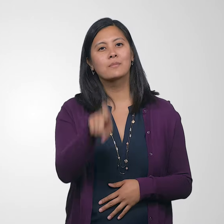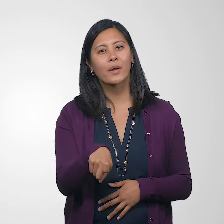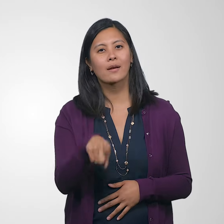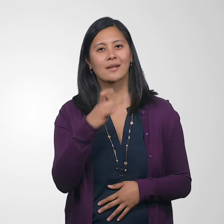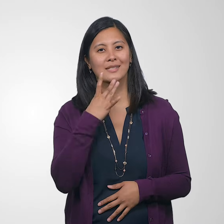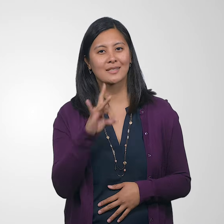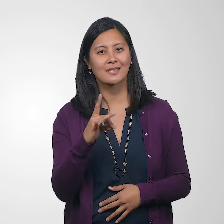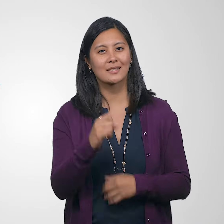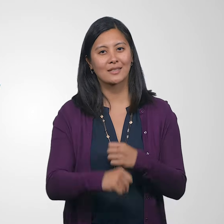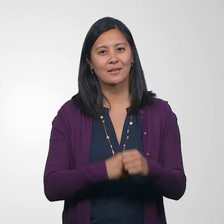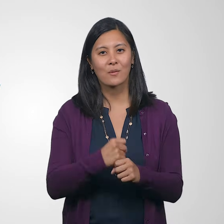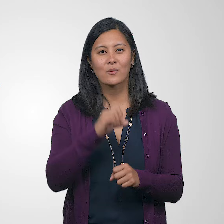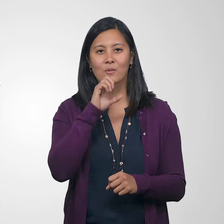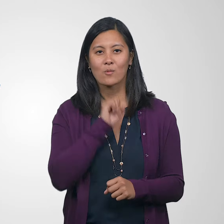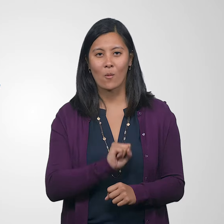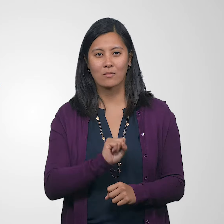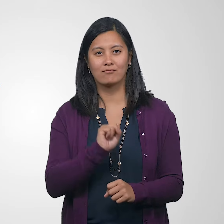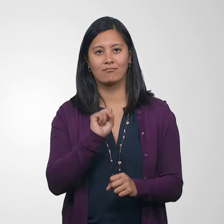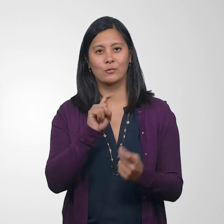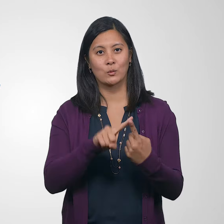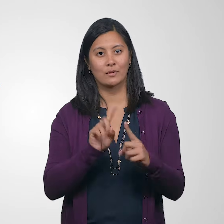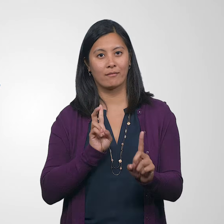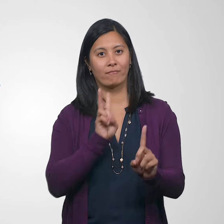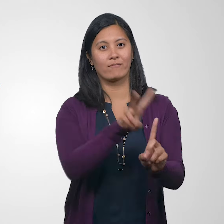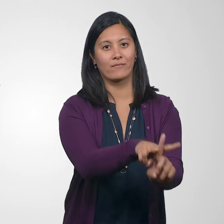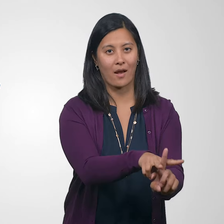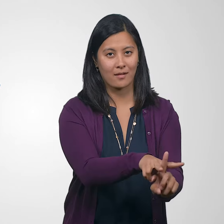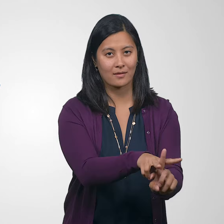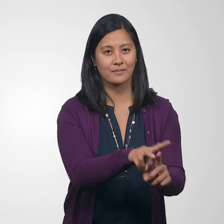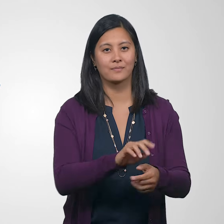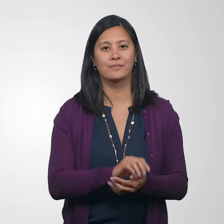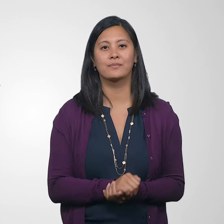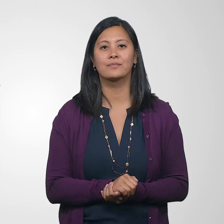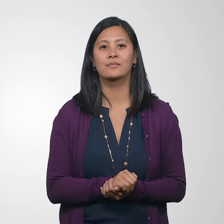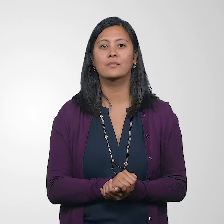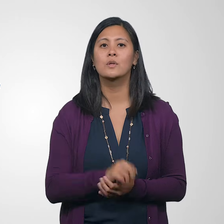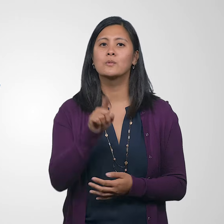You must be eighteen years old at the time of filing.